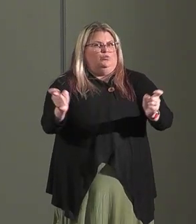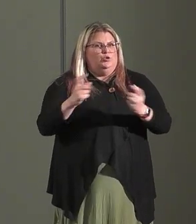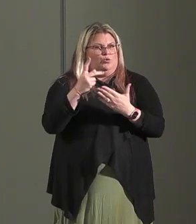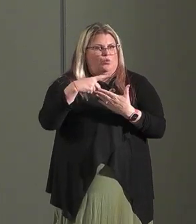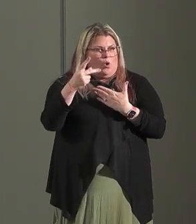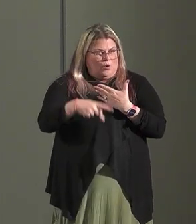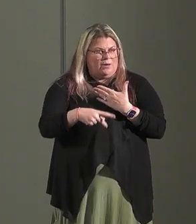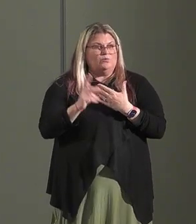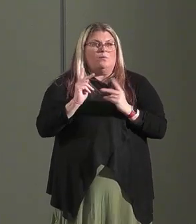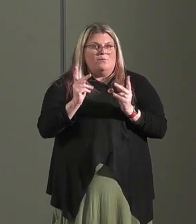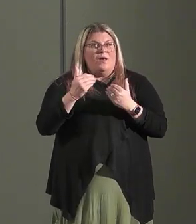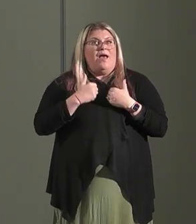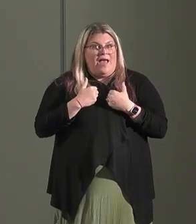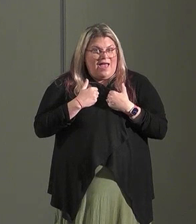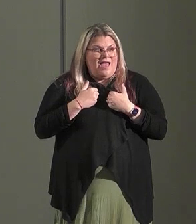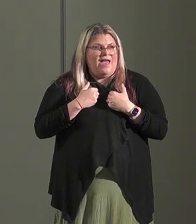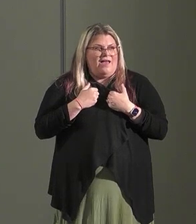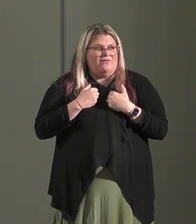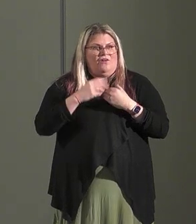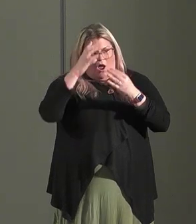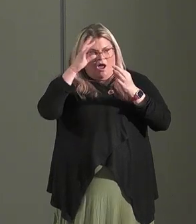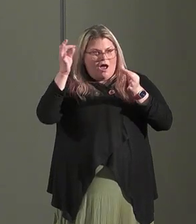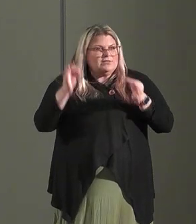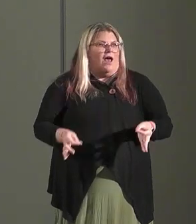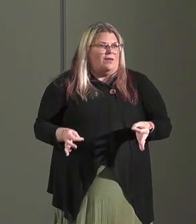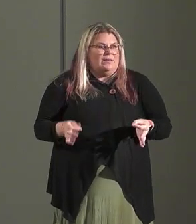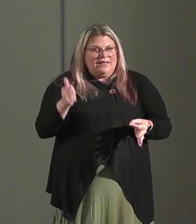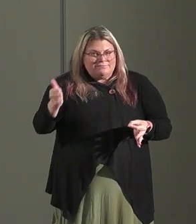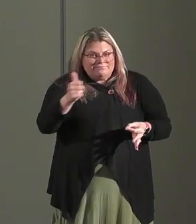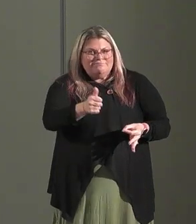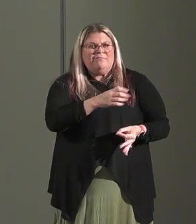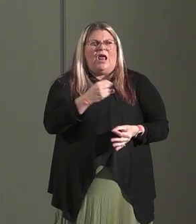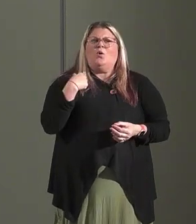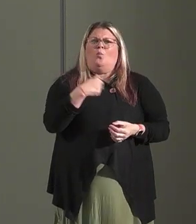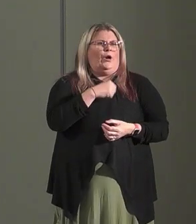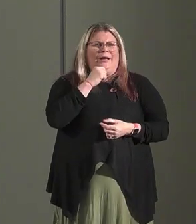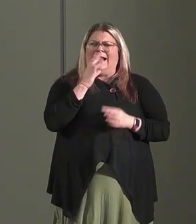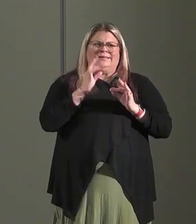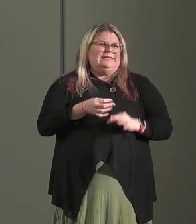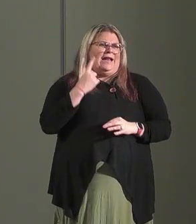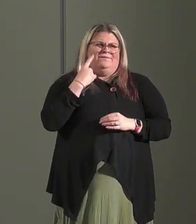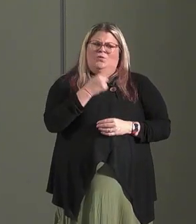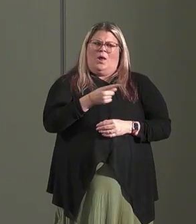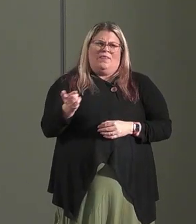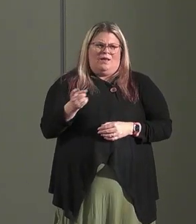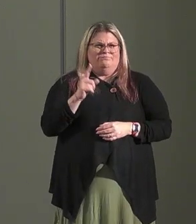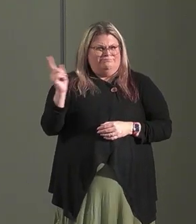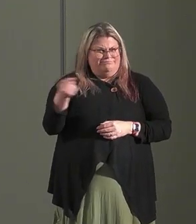people have auto my and choice we don't make the decision for them because it is